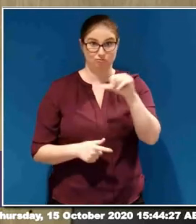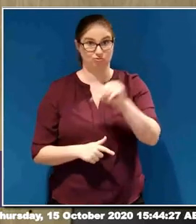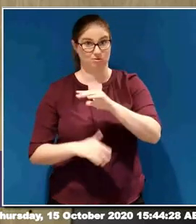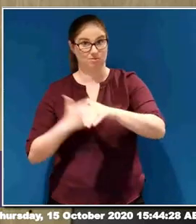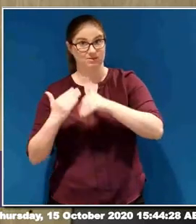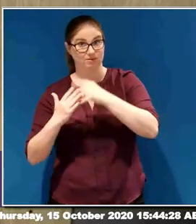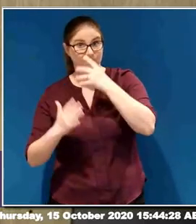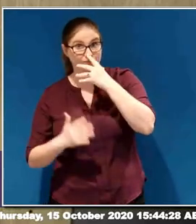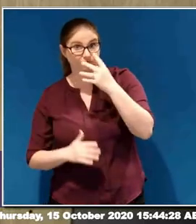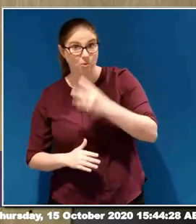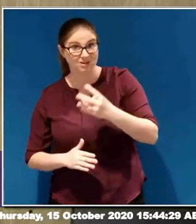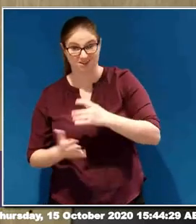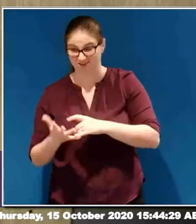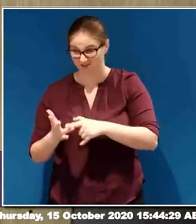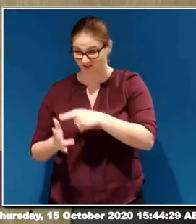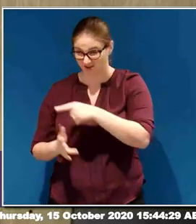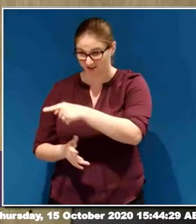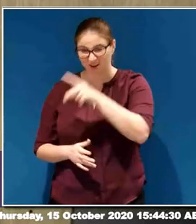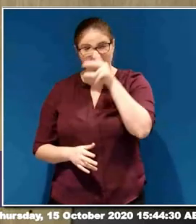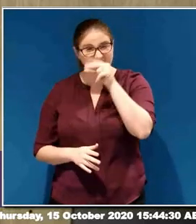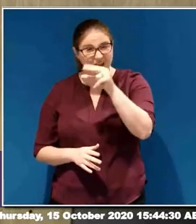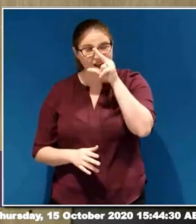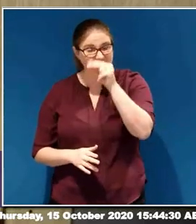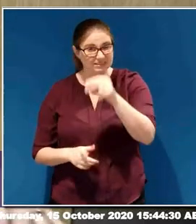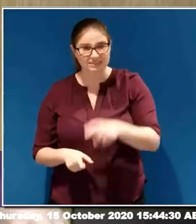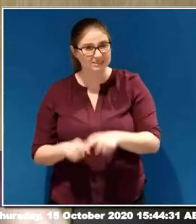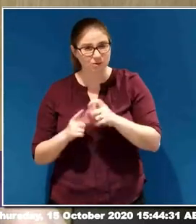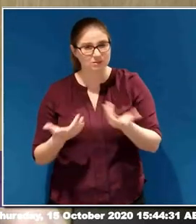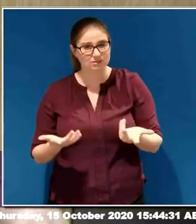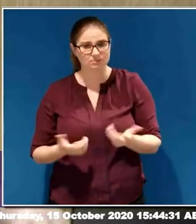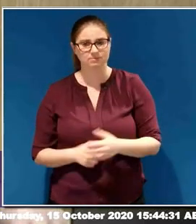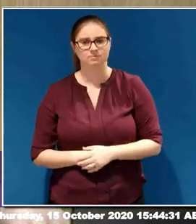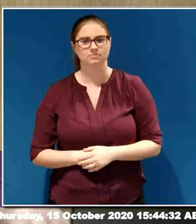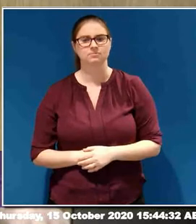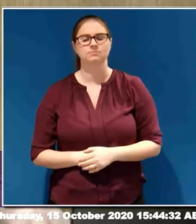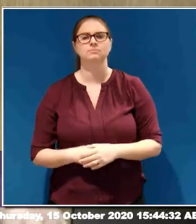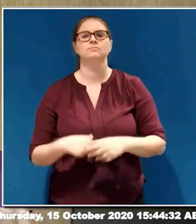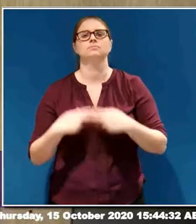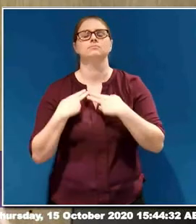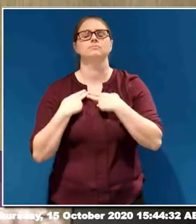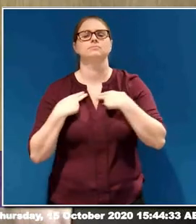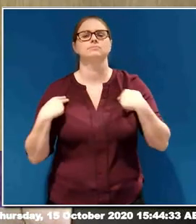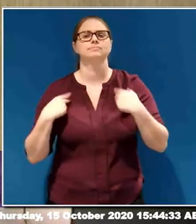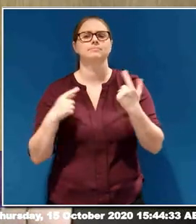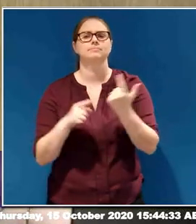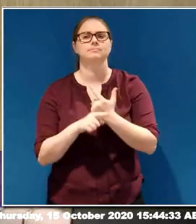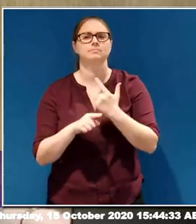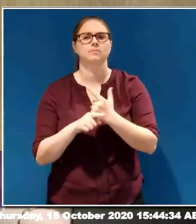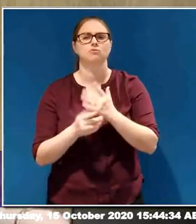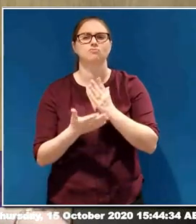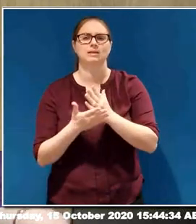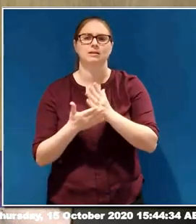What do you say is the role of applying a developmental lens over this?